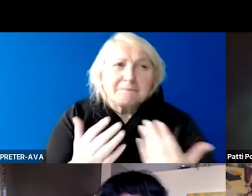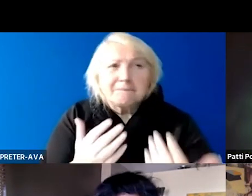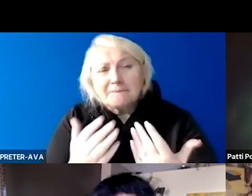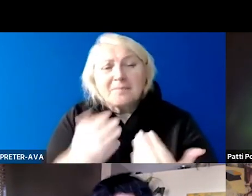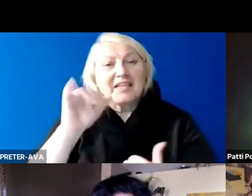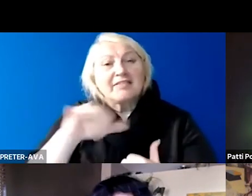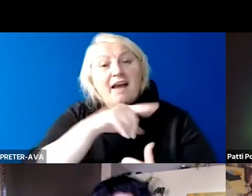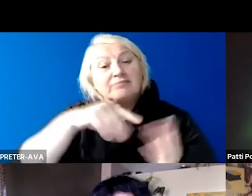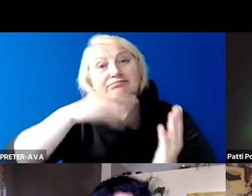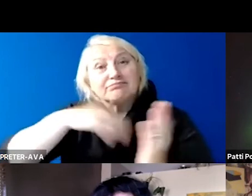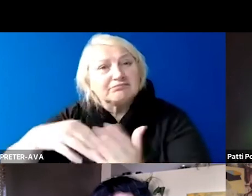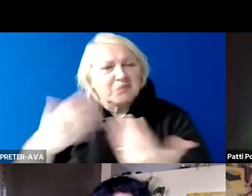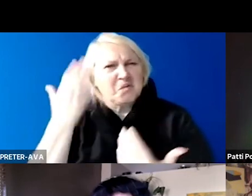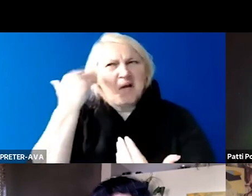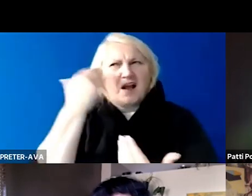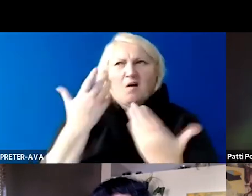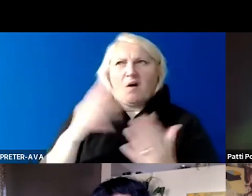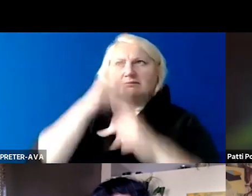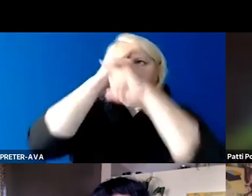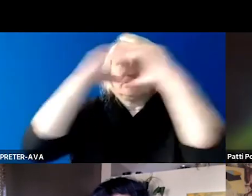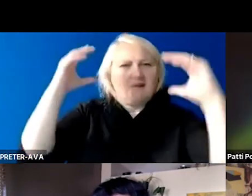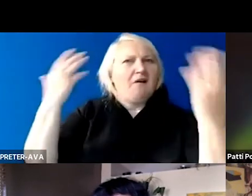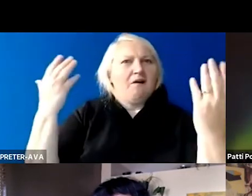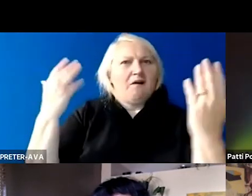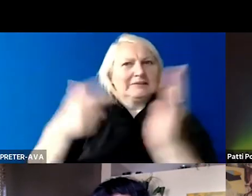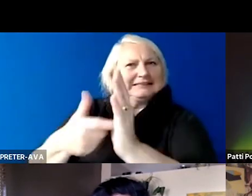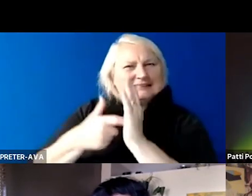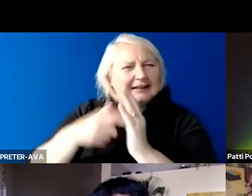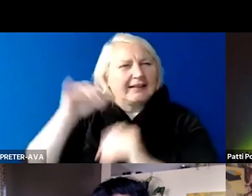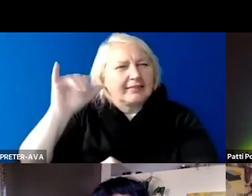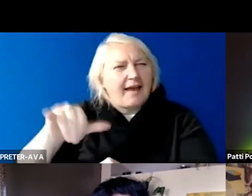to see the need for this kind of, that kind of funding but also as provocations.